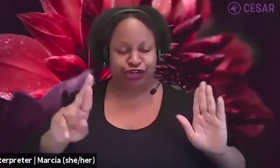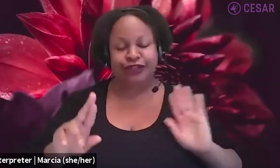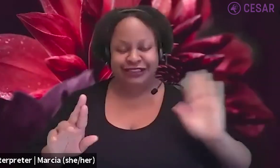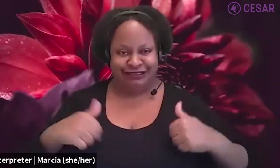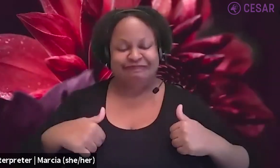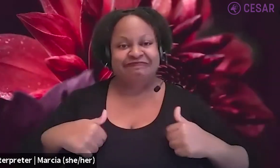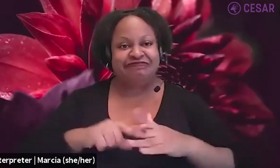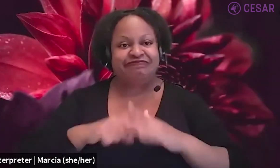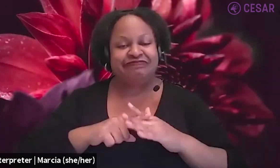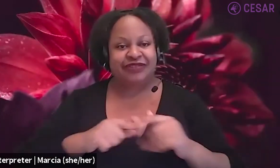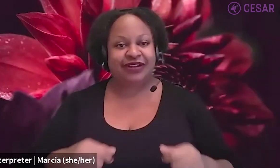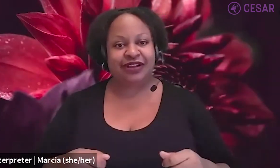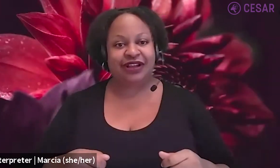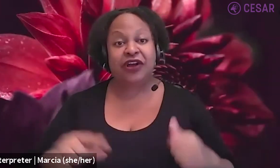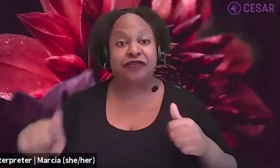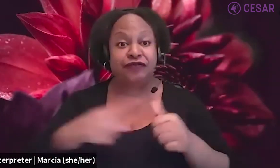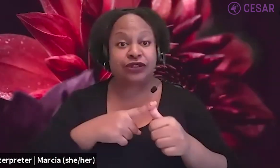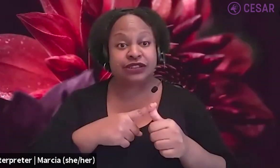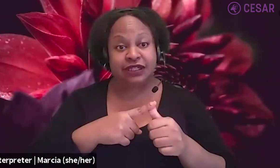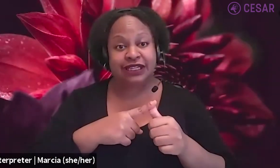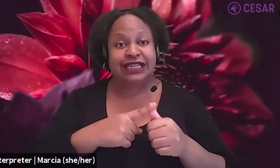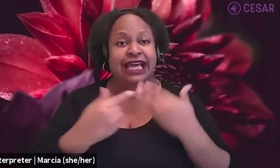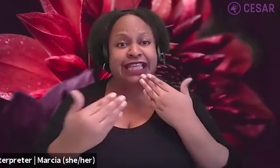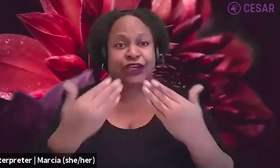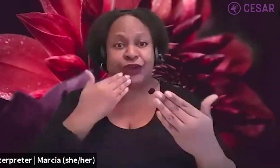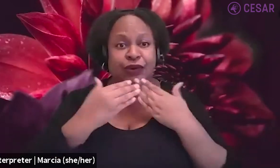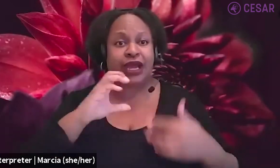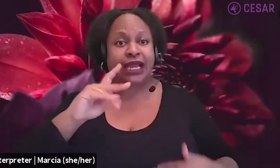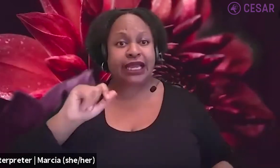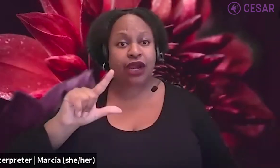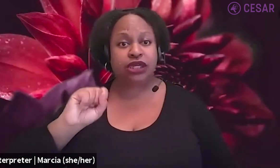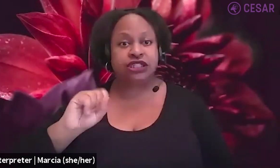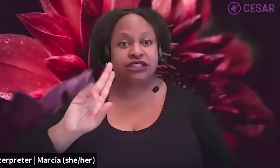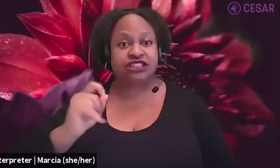want to just thank you to Carol Sutherland, a Black Davis, working for Black workers